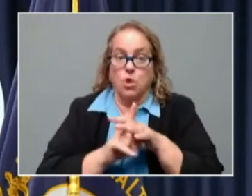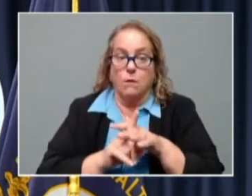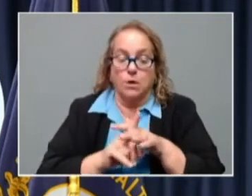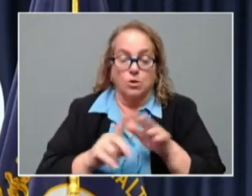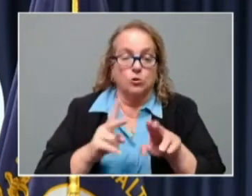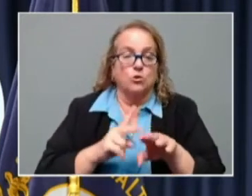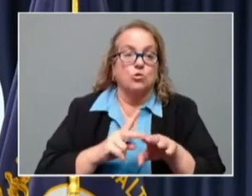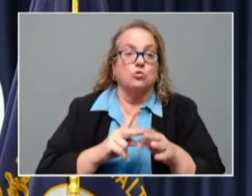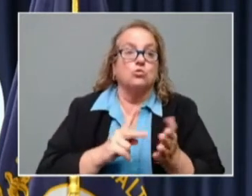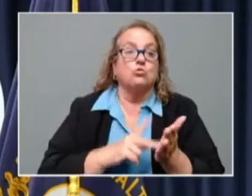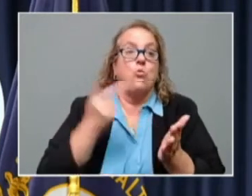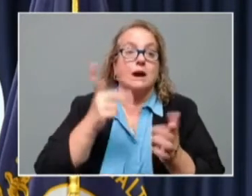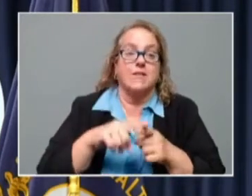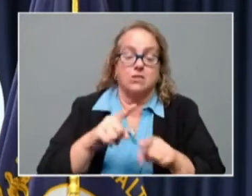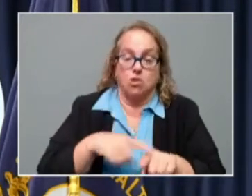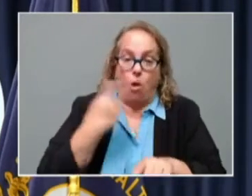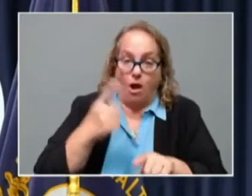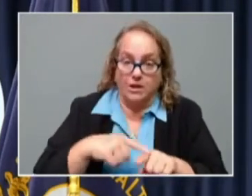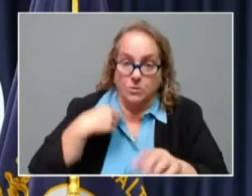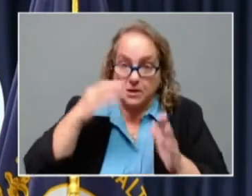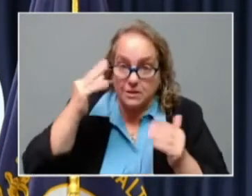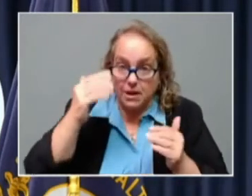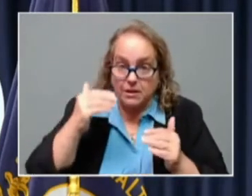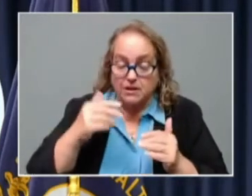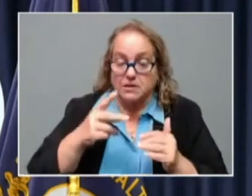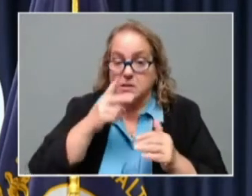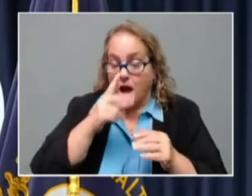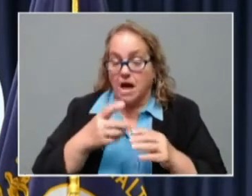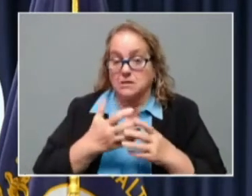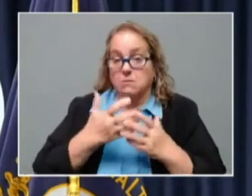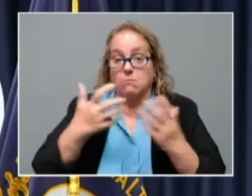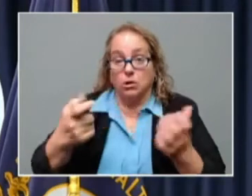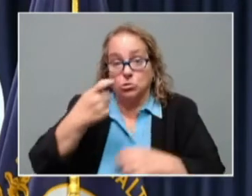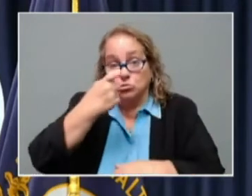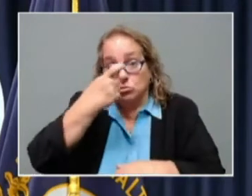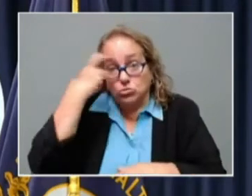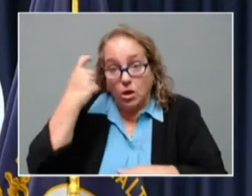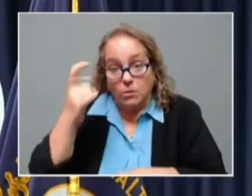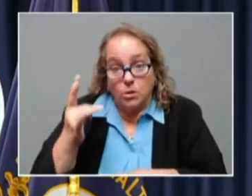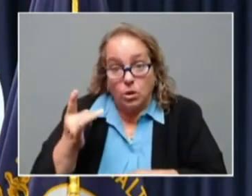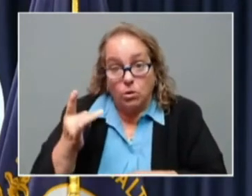expected. That saw twice as much trauma as any of us could ever imagine and kept going because they love us